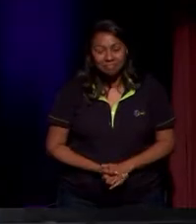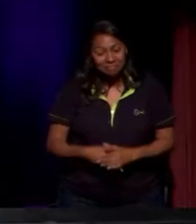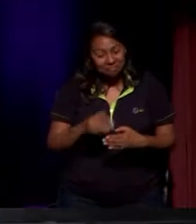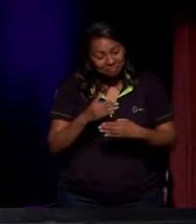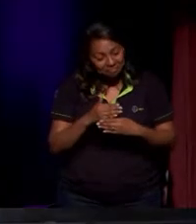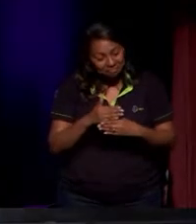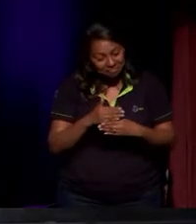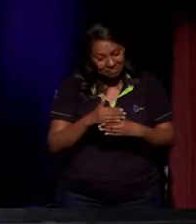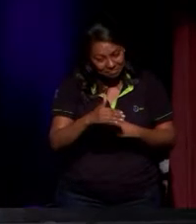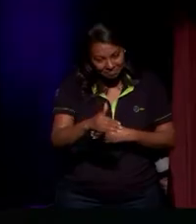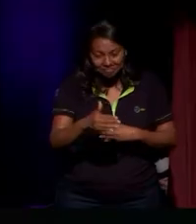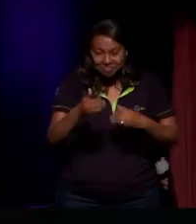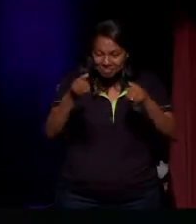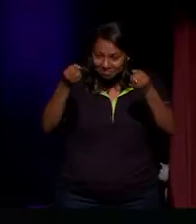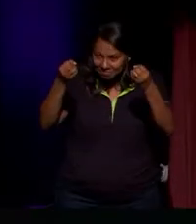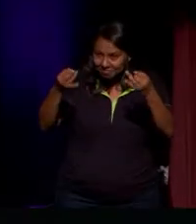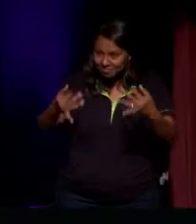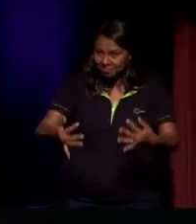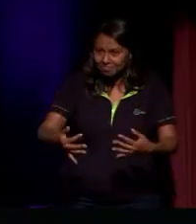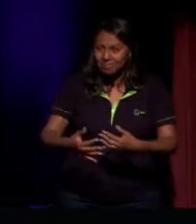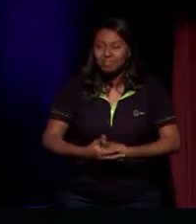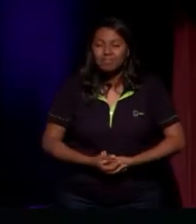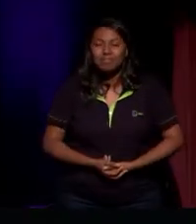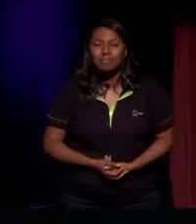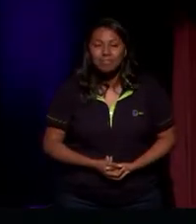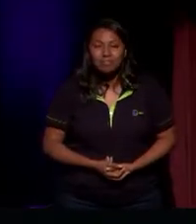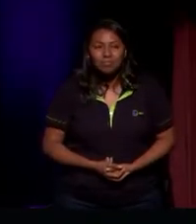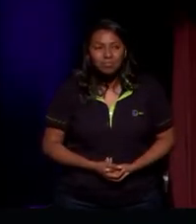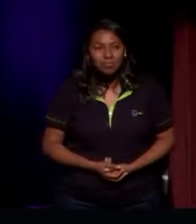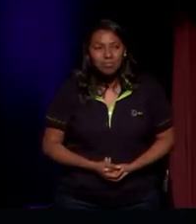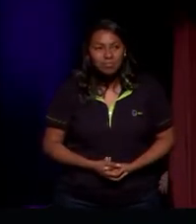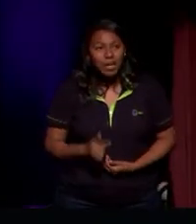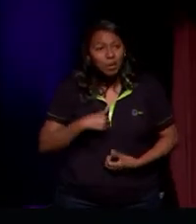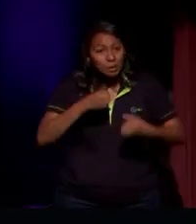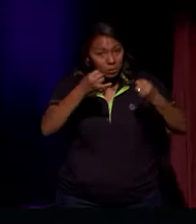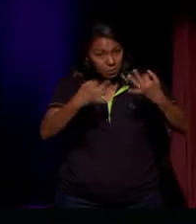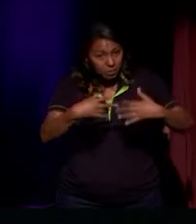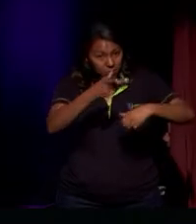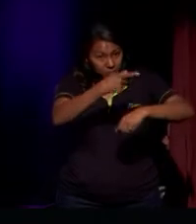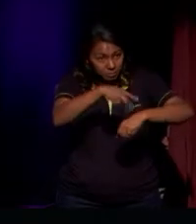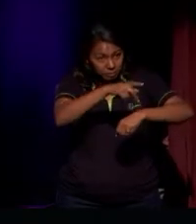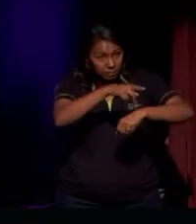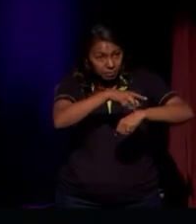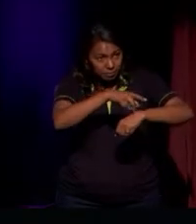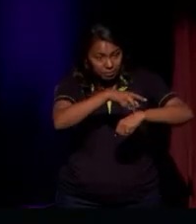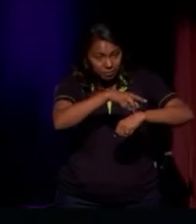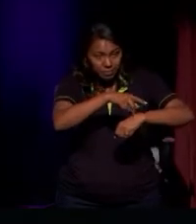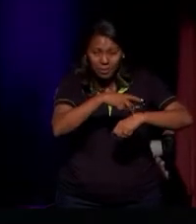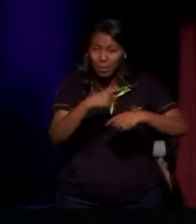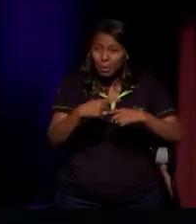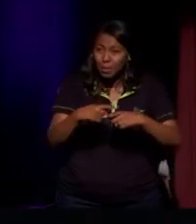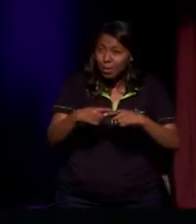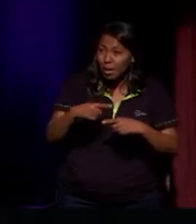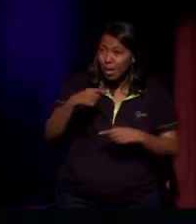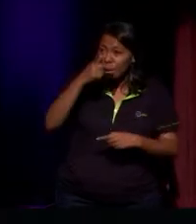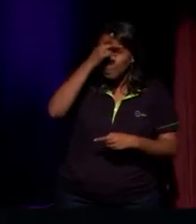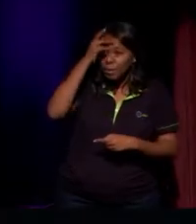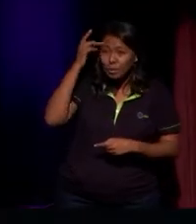and putting a small panel, I'll talk about a country, because people tend to put everything in the same package.